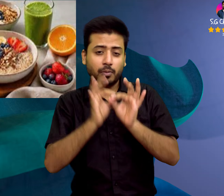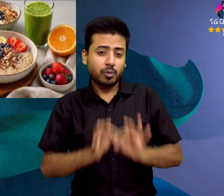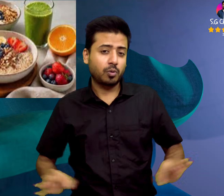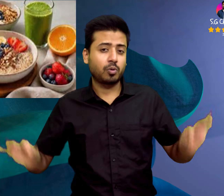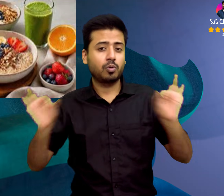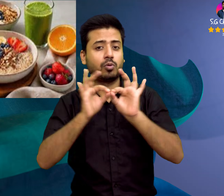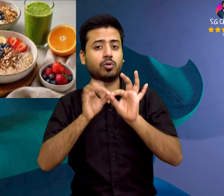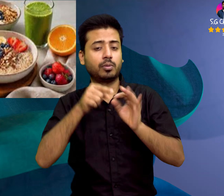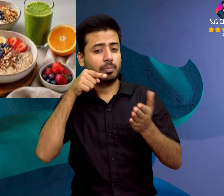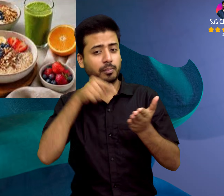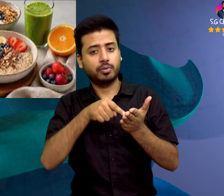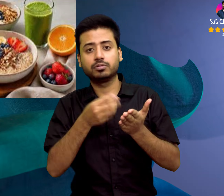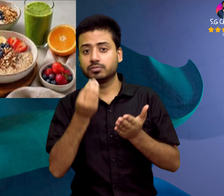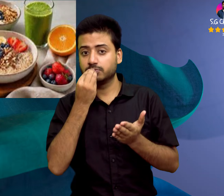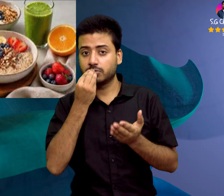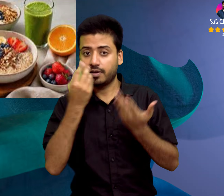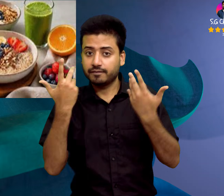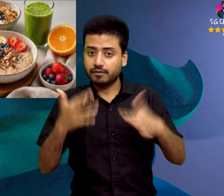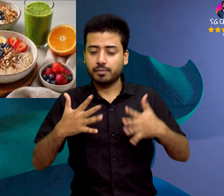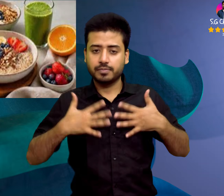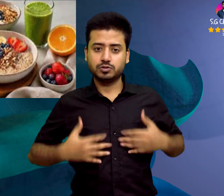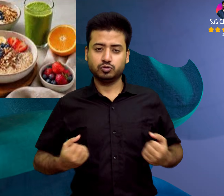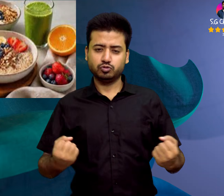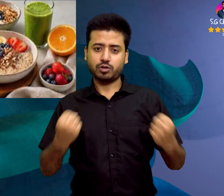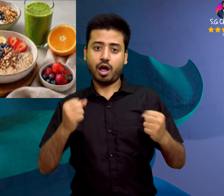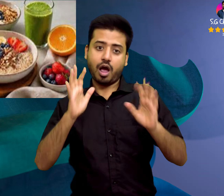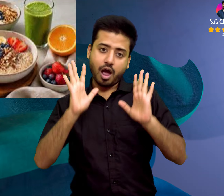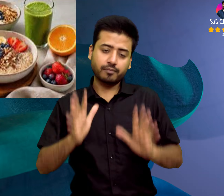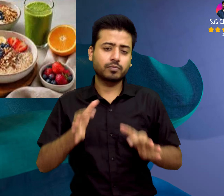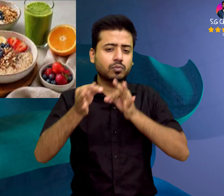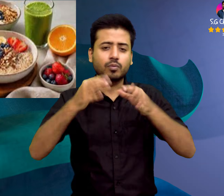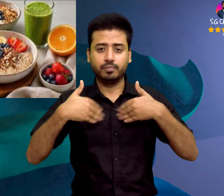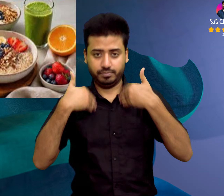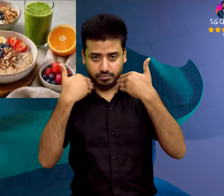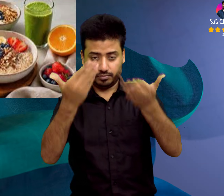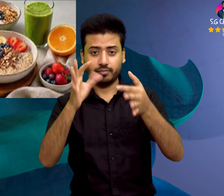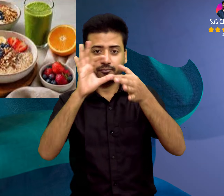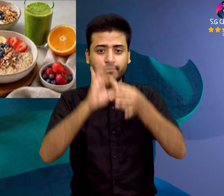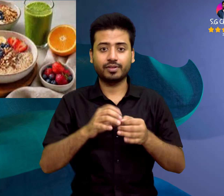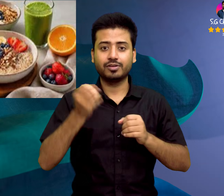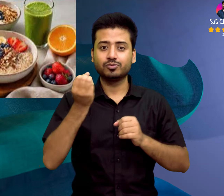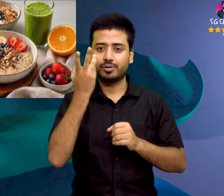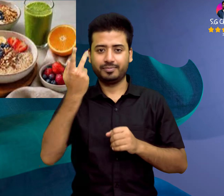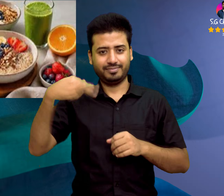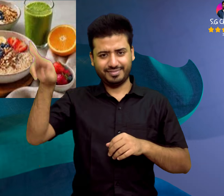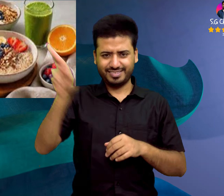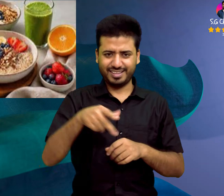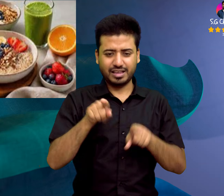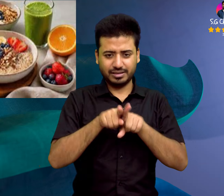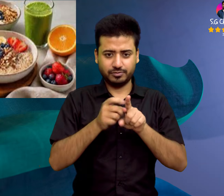optimal profile of all nine essential amino acids alongside critical micronutrients like choline